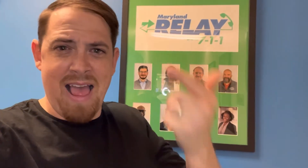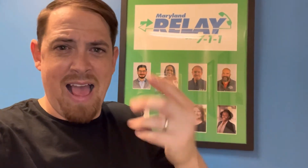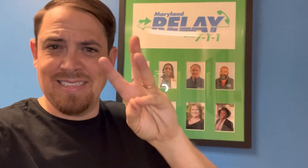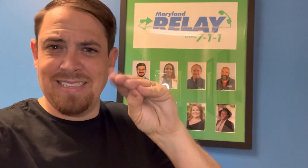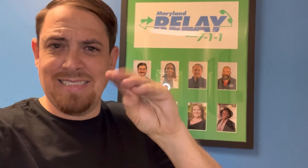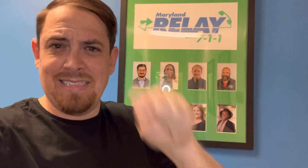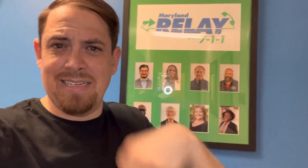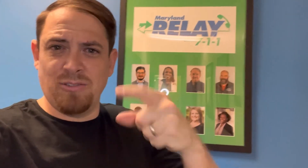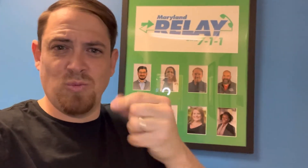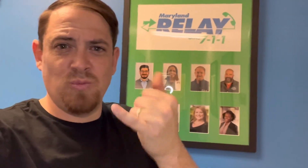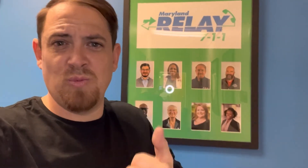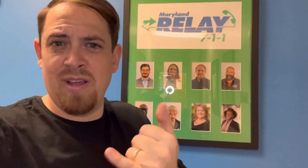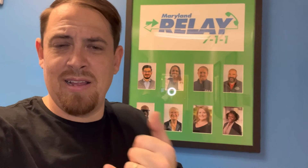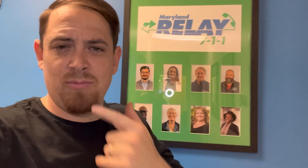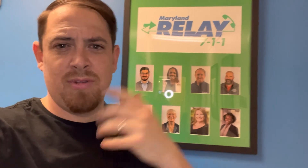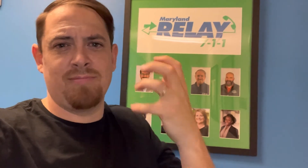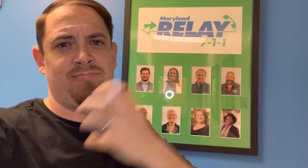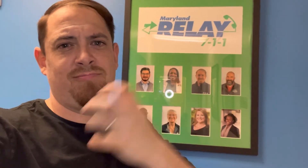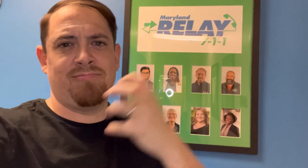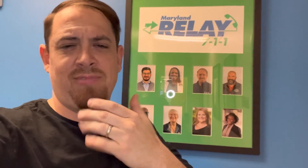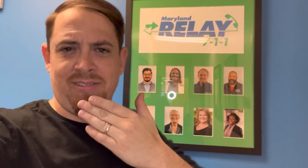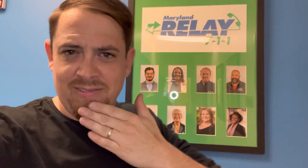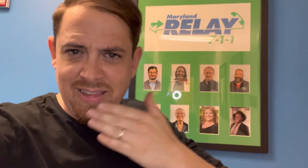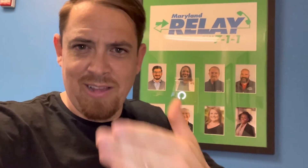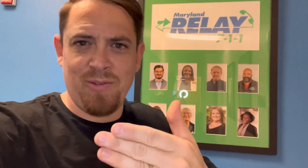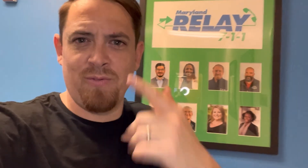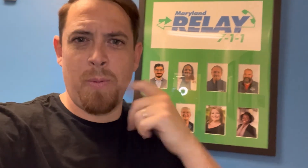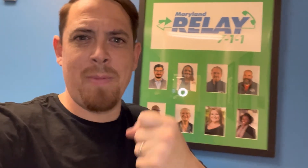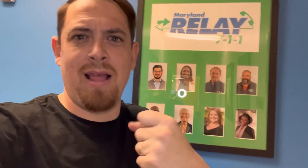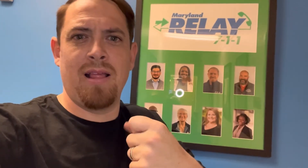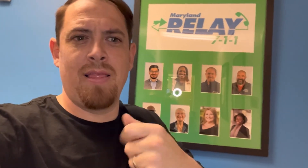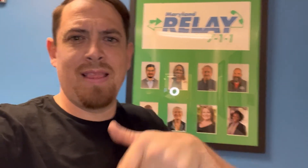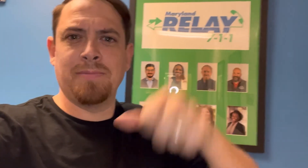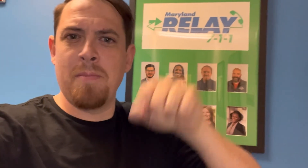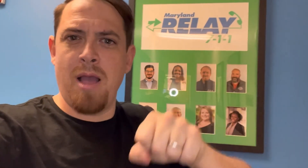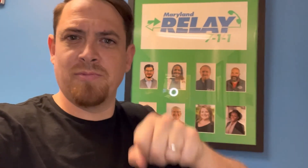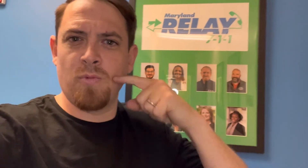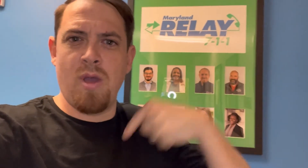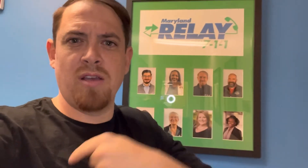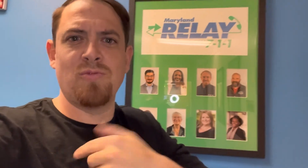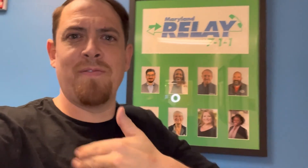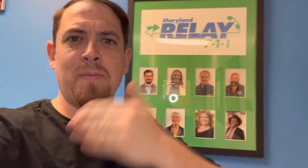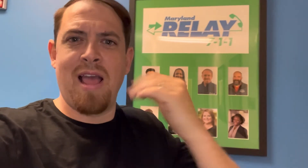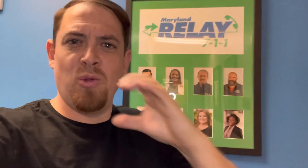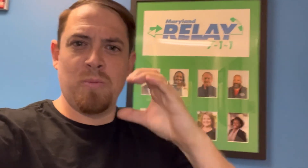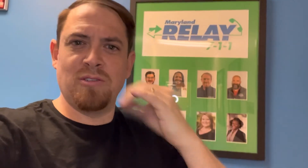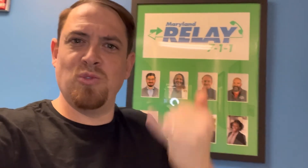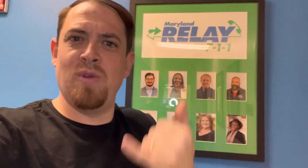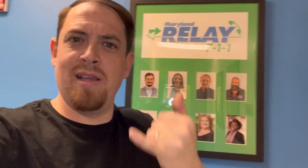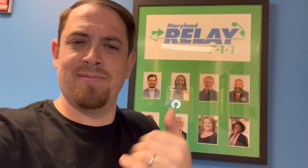60 years to make it possible for us to have better communication. We look forward to a